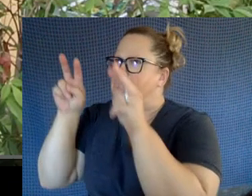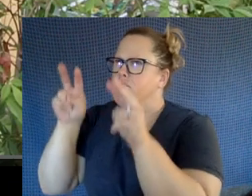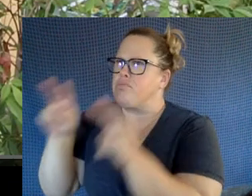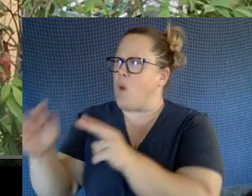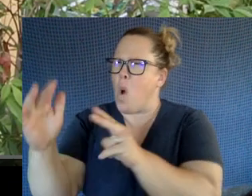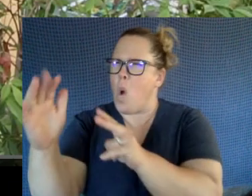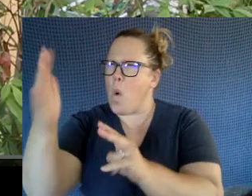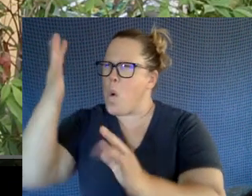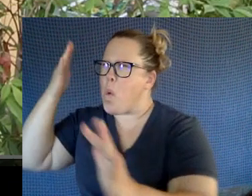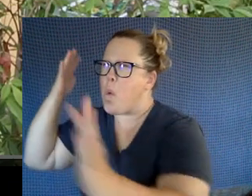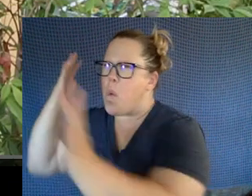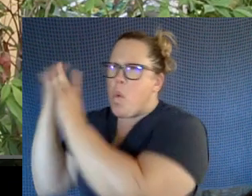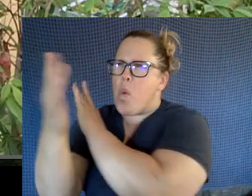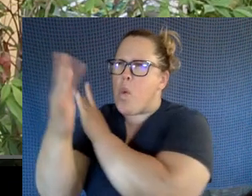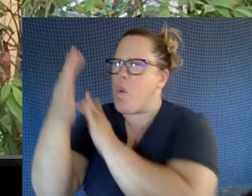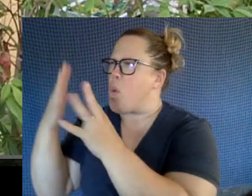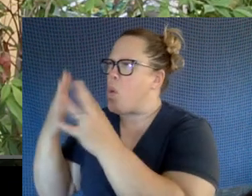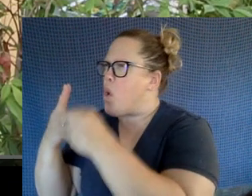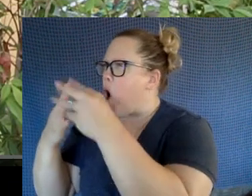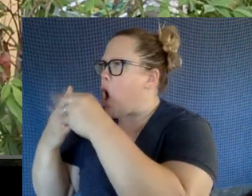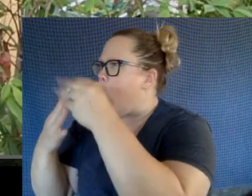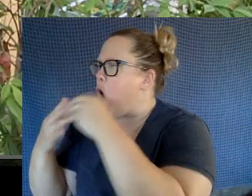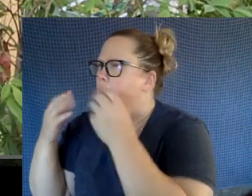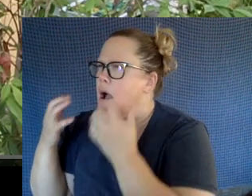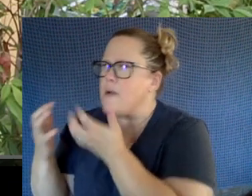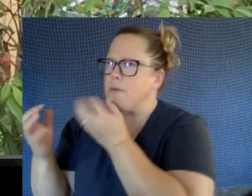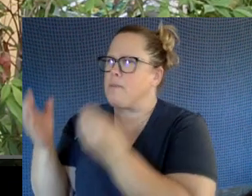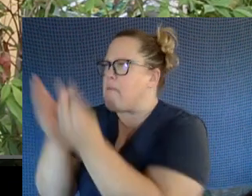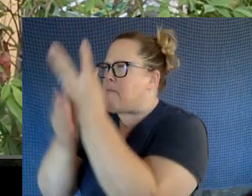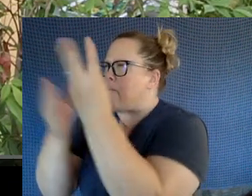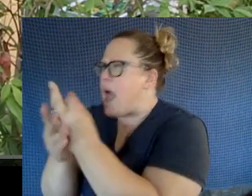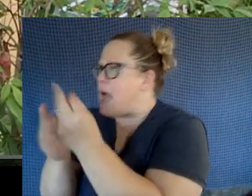fields of cotton roosters pecking bugs nearby.